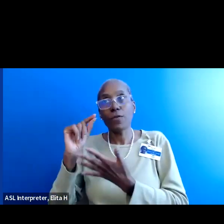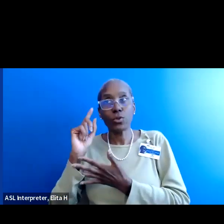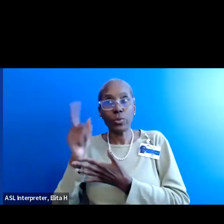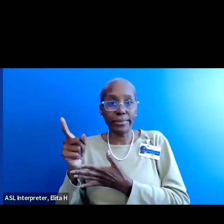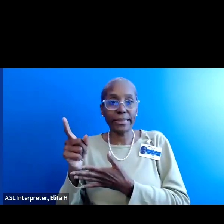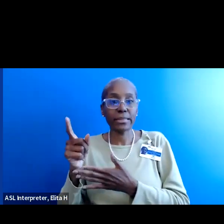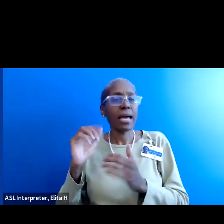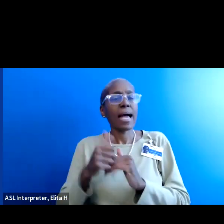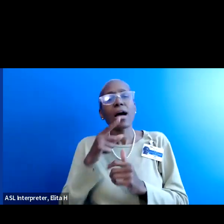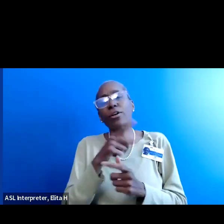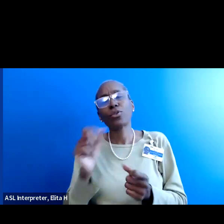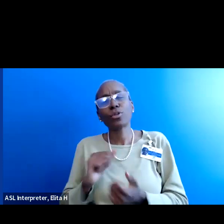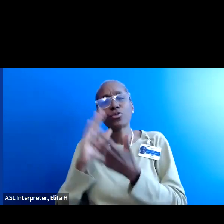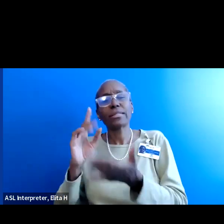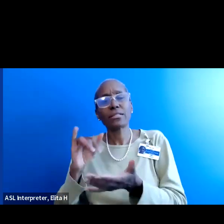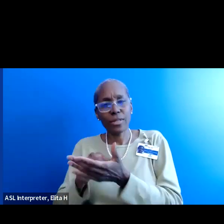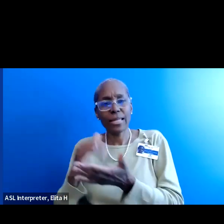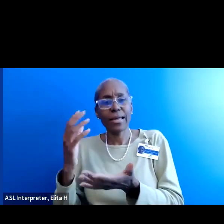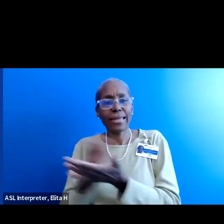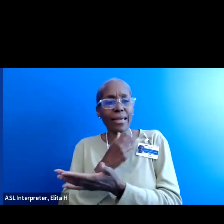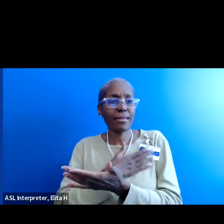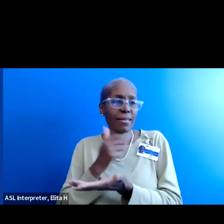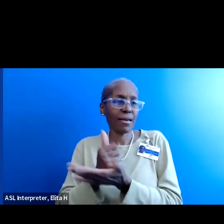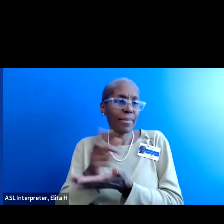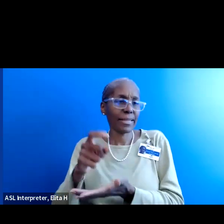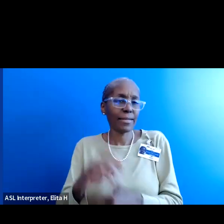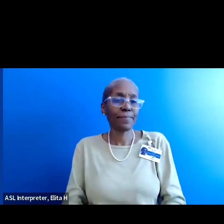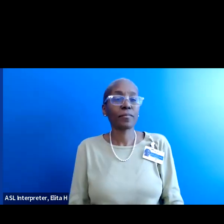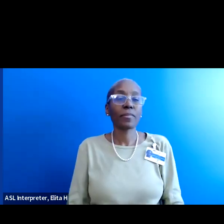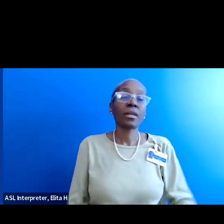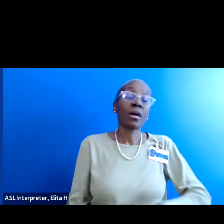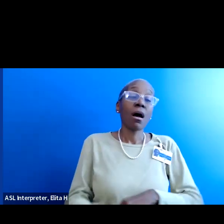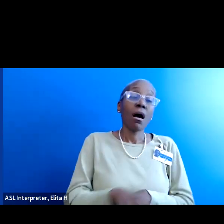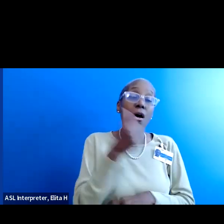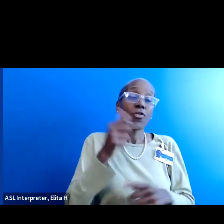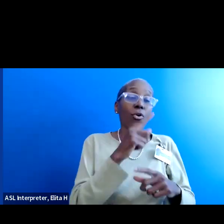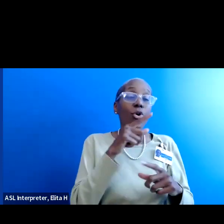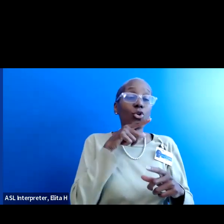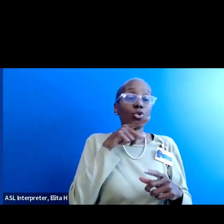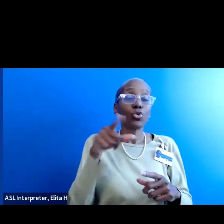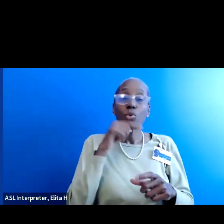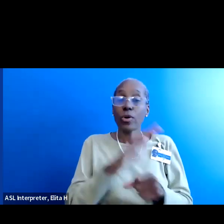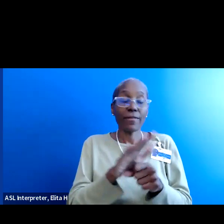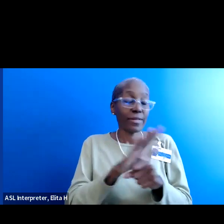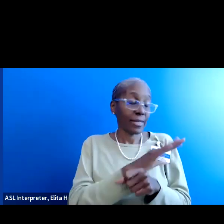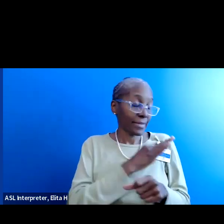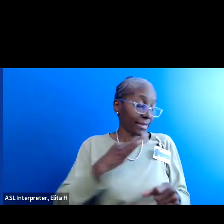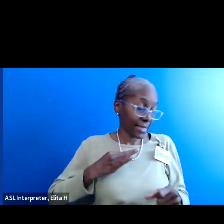So how could you address this so I get the help I need?â€ť Or another example, you are understaffed on the weekend, and that may be true.